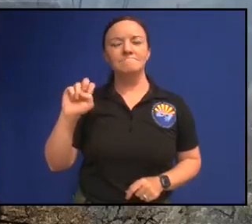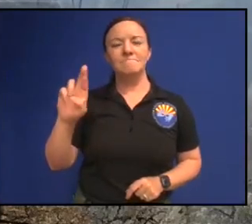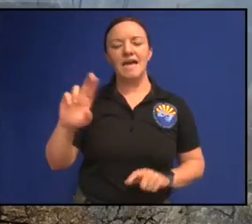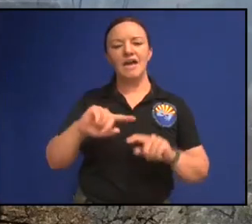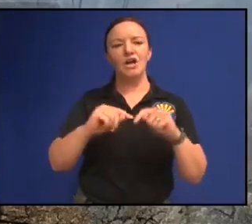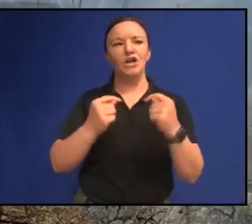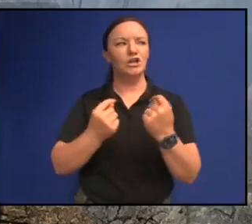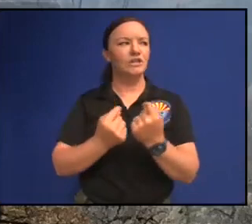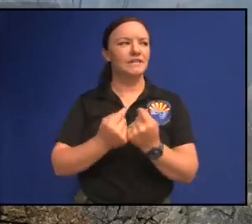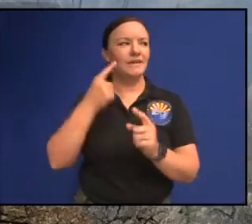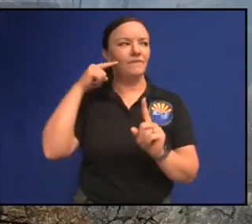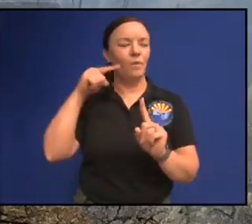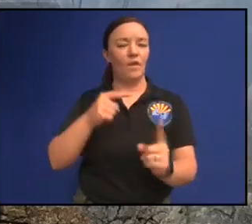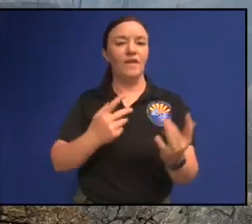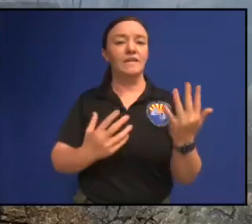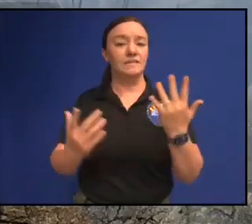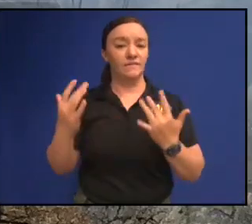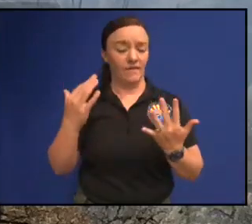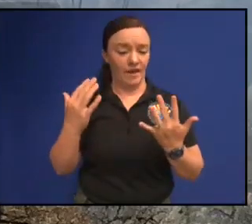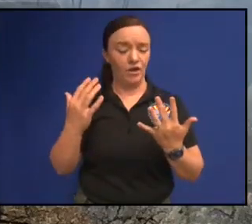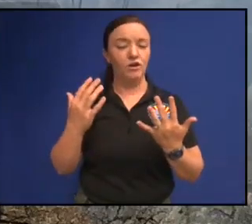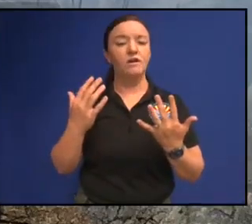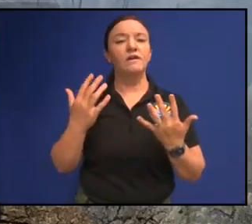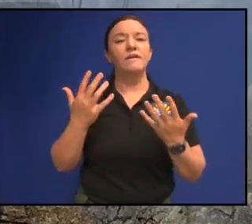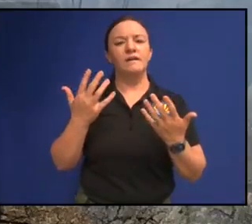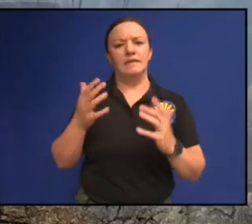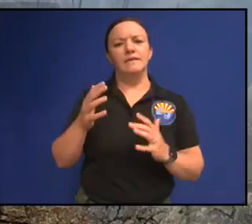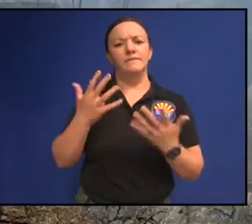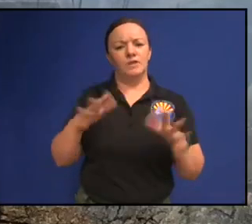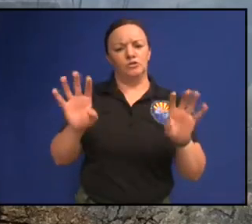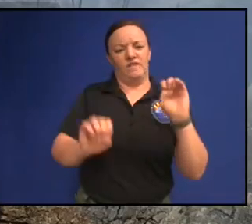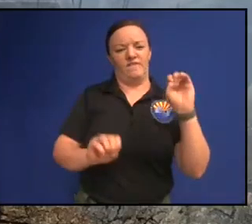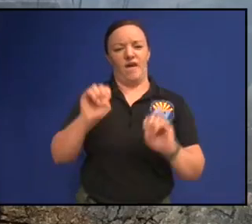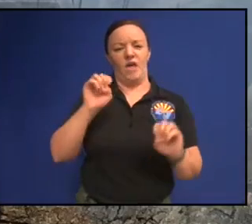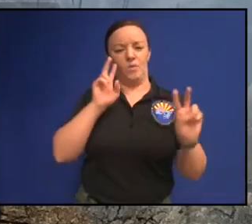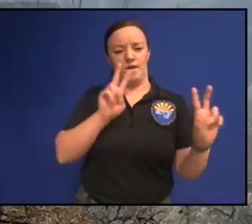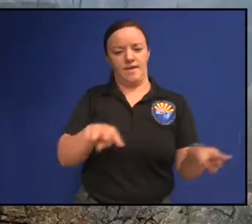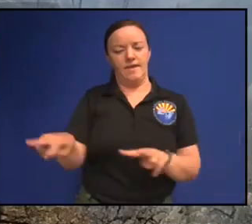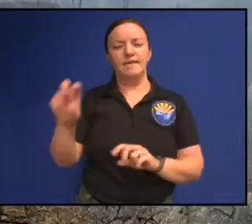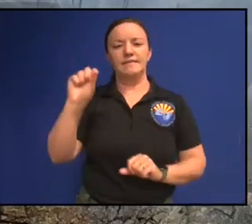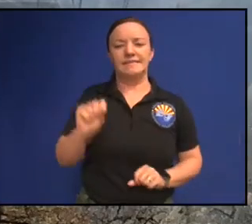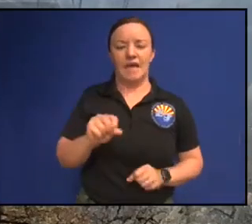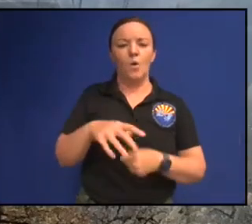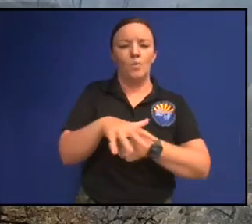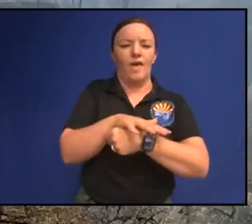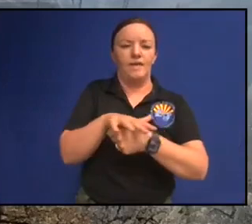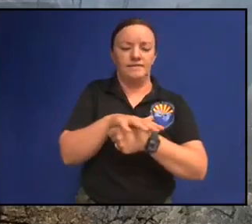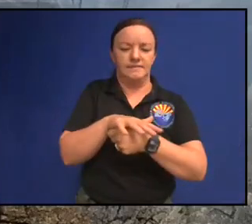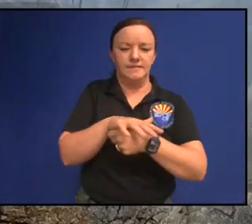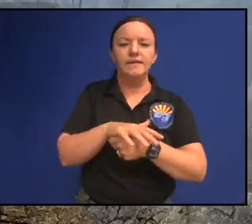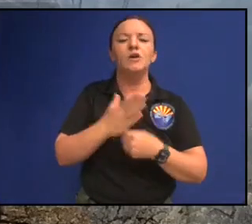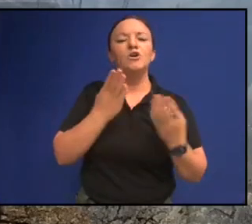THE SOUTHERN END OF THE FIRE AND AND MADE A RECOMMENDATION FOR TREATMENT THAT'S CURRENTLY BEING